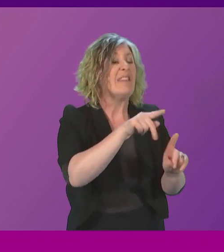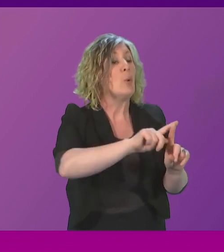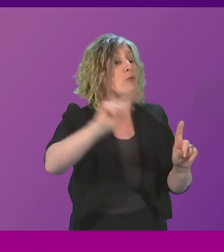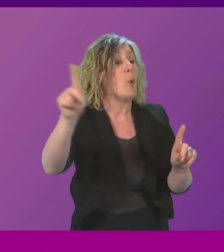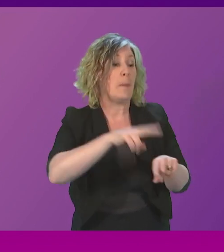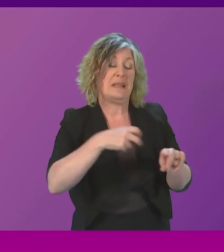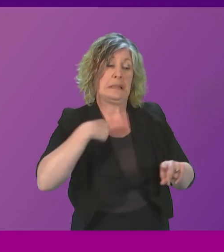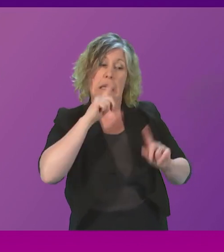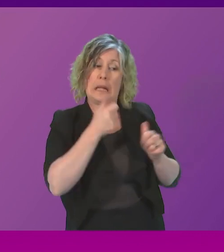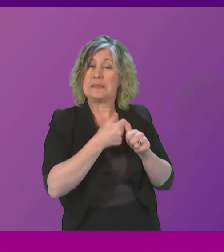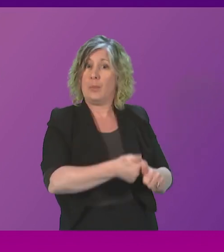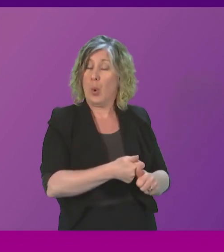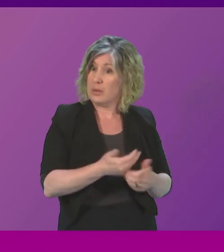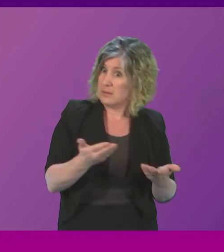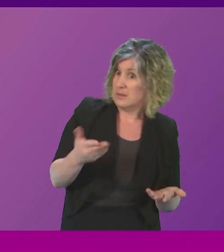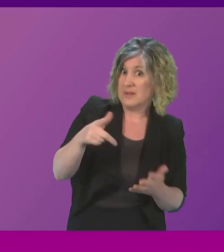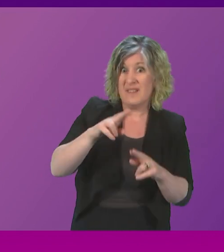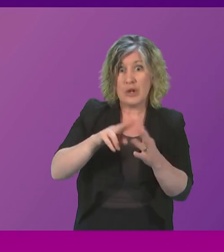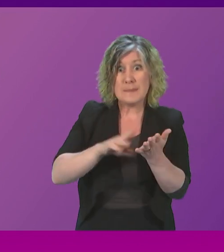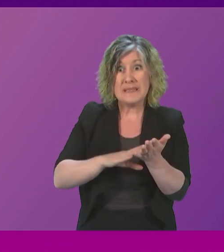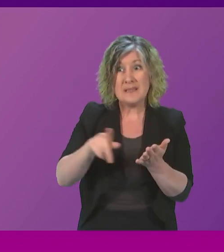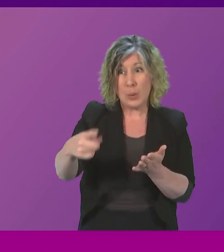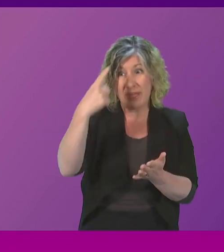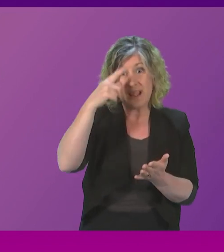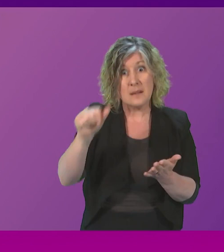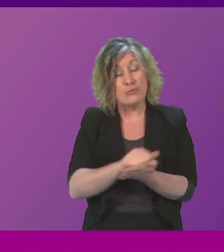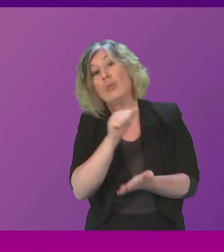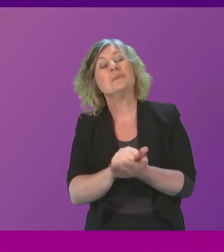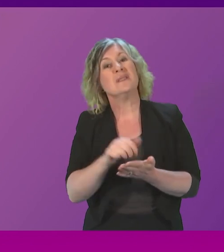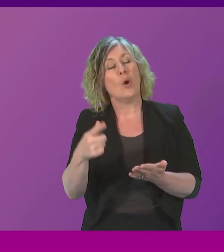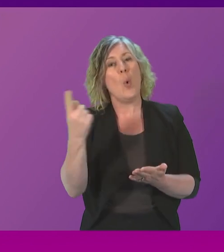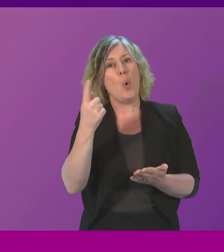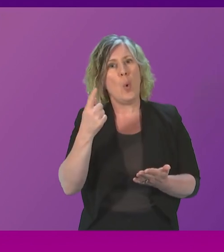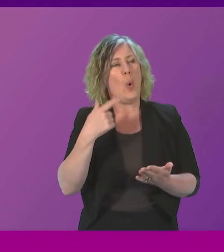Does the First Minister agree that survivors of sexual assault must be fully supported